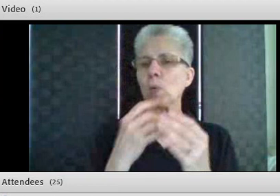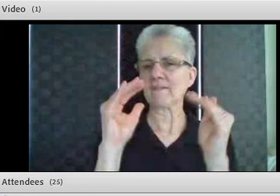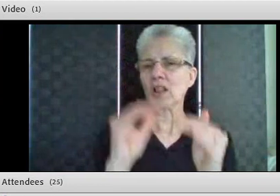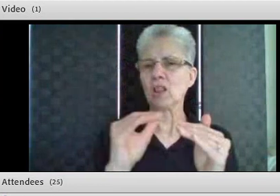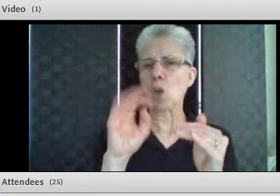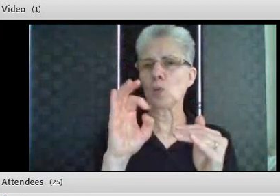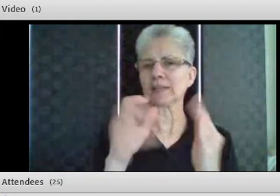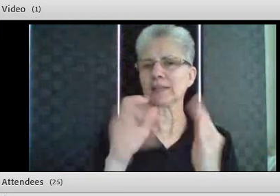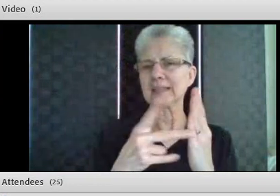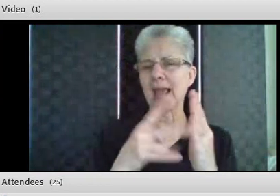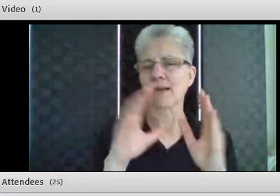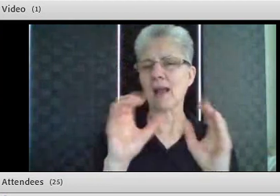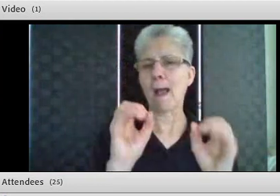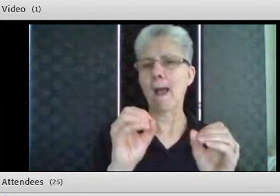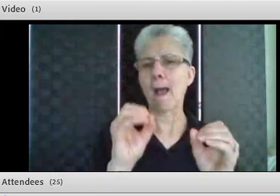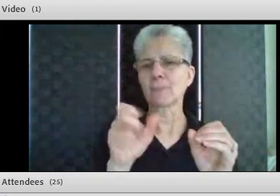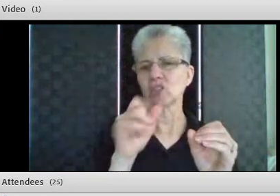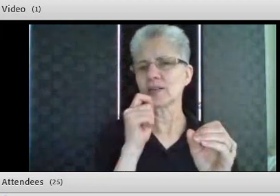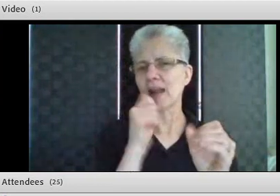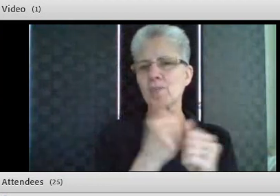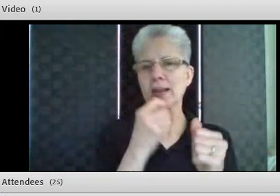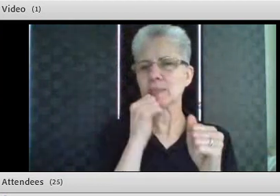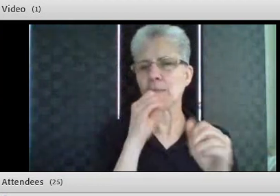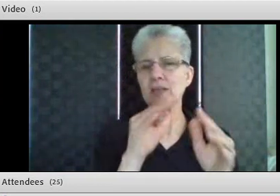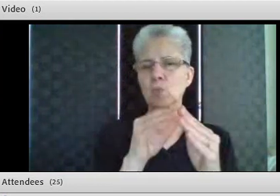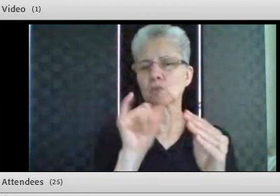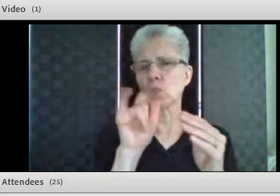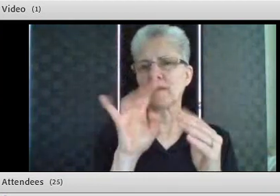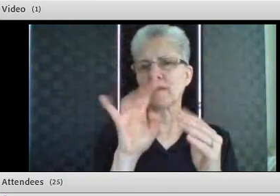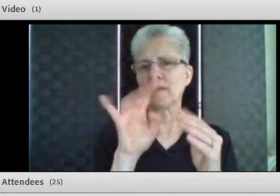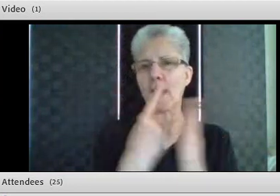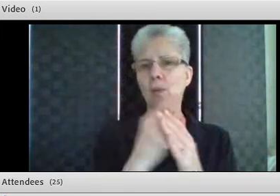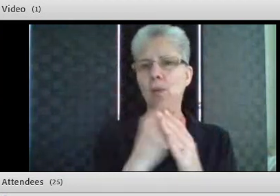and then it's very effective. Ryan: We always like to give a low-tech option.